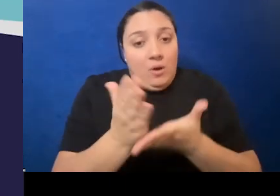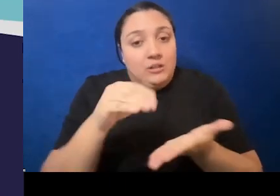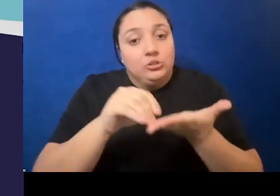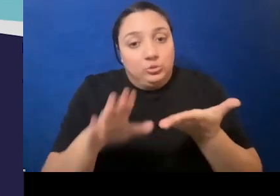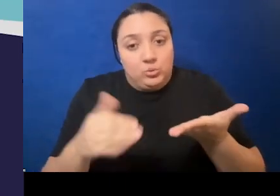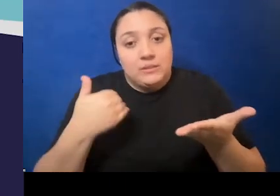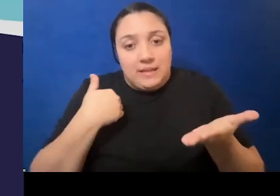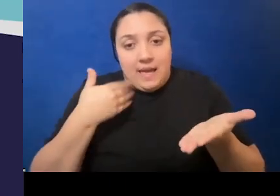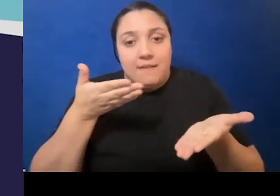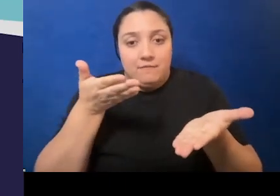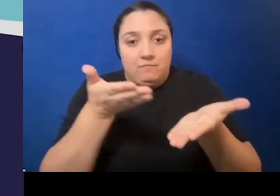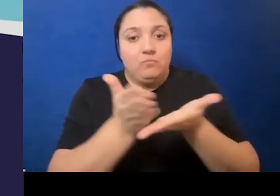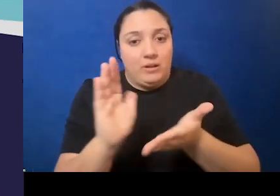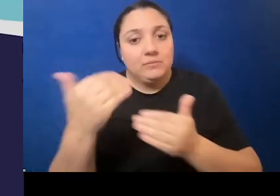TO KNOW THAT. IT IS RIGHTS THAT THE STUDENTS